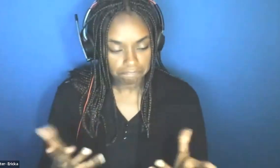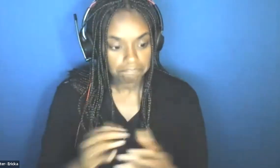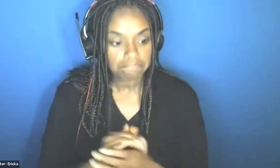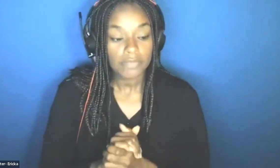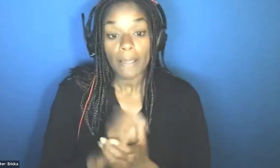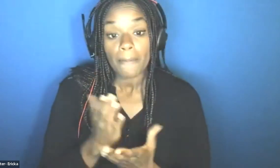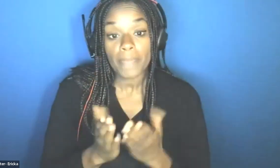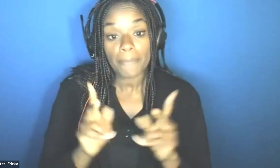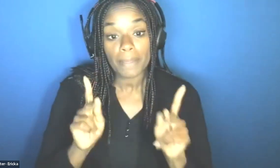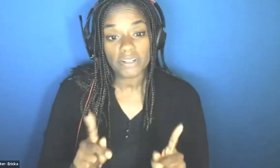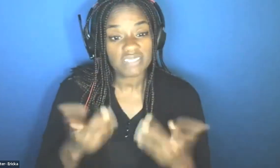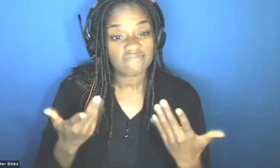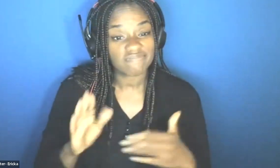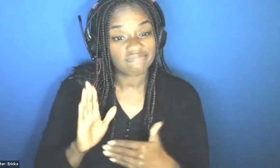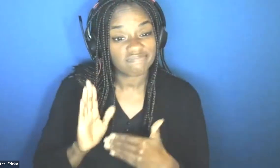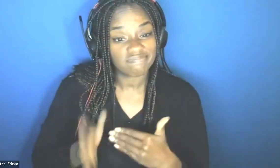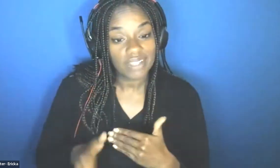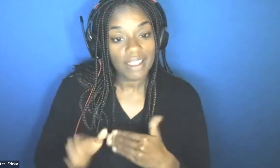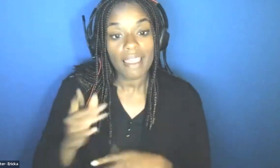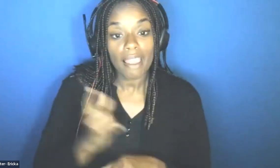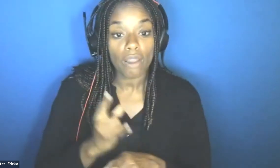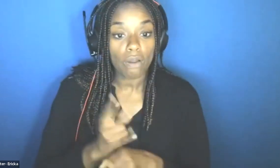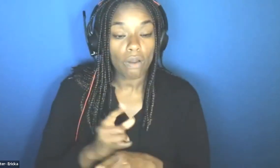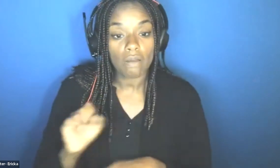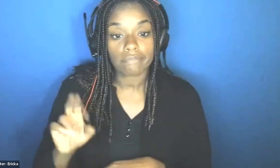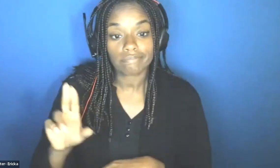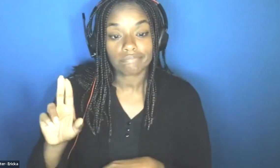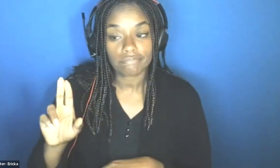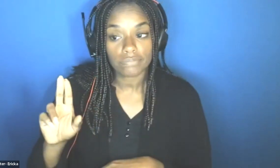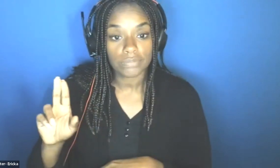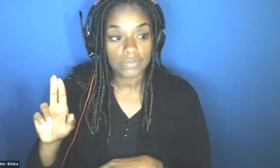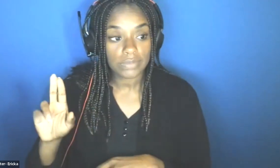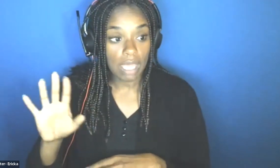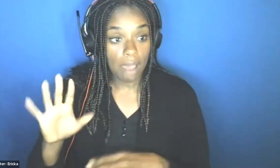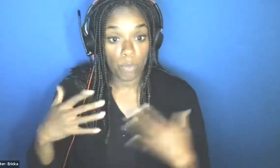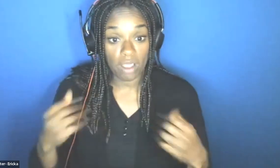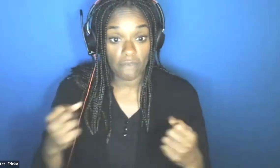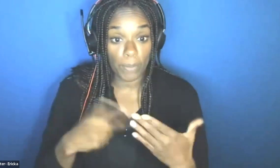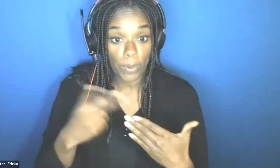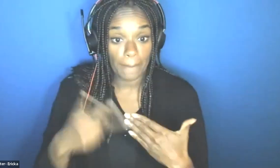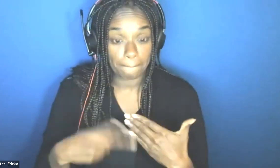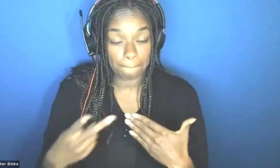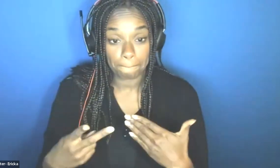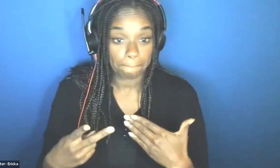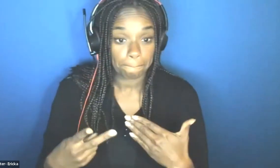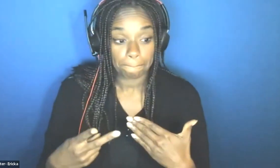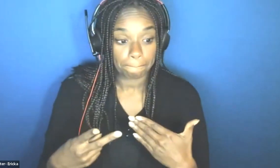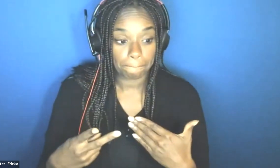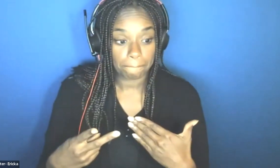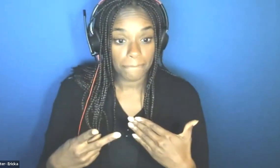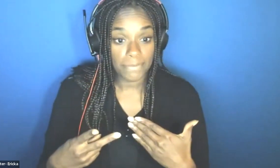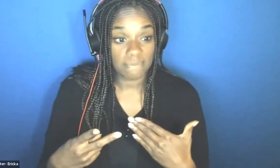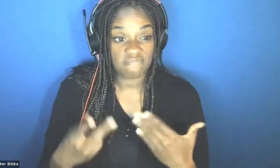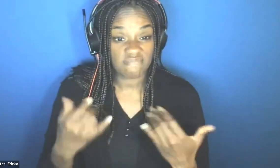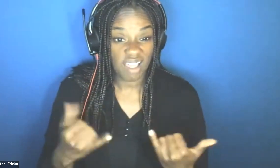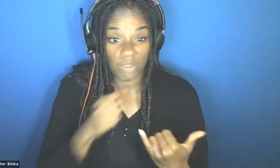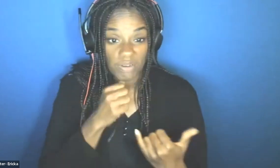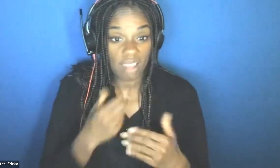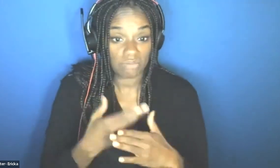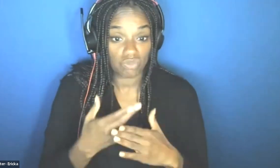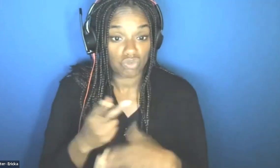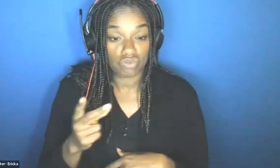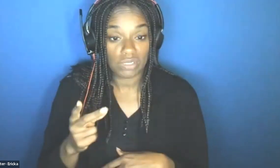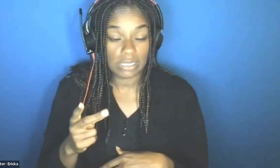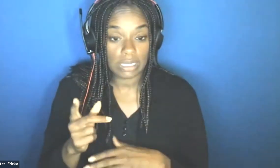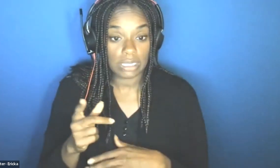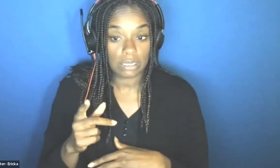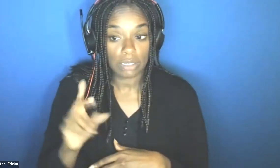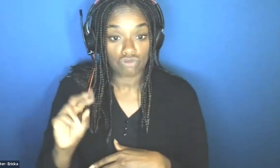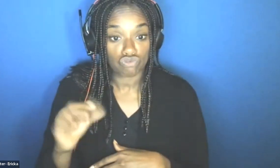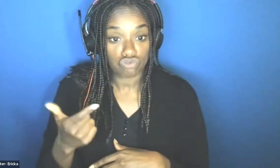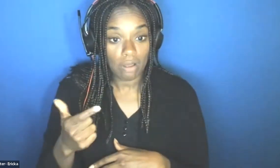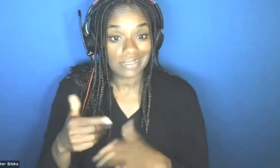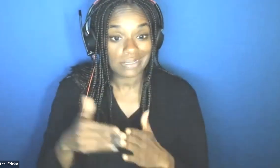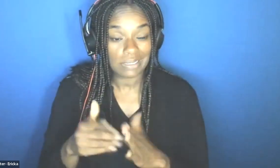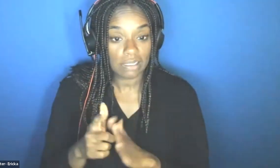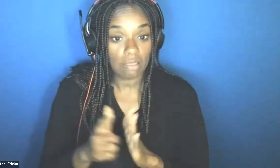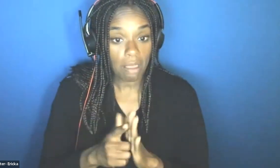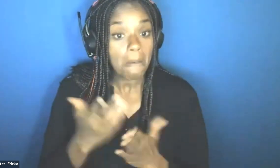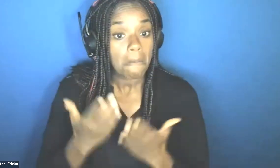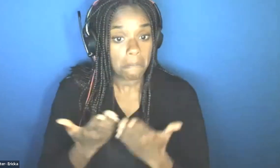But you could also have a history or a record of having a physical or mental impairment that substantially limits one or more major life activities.